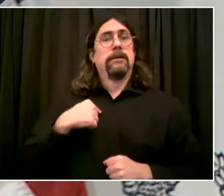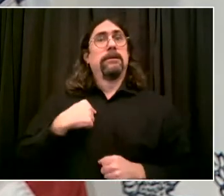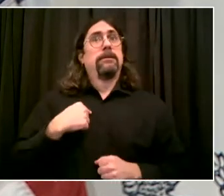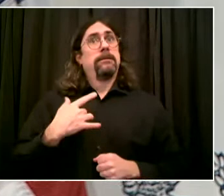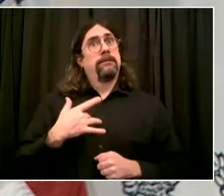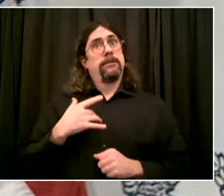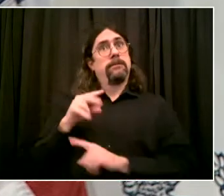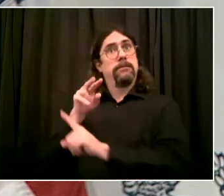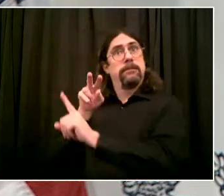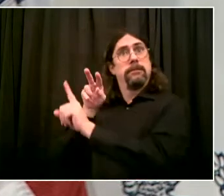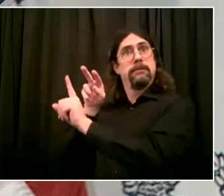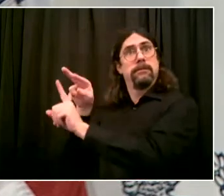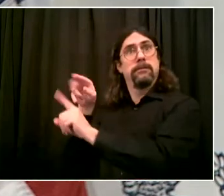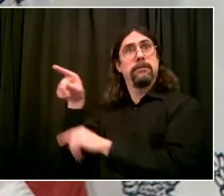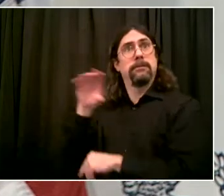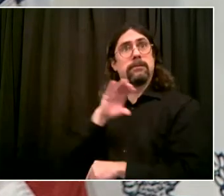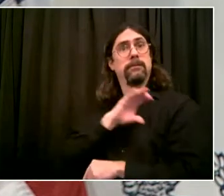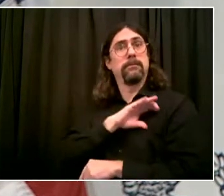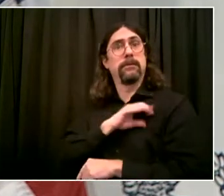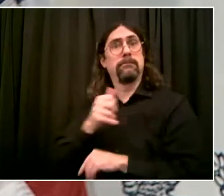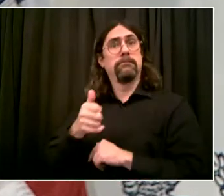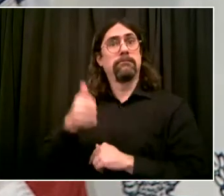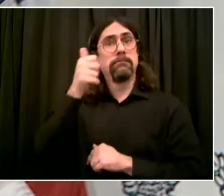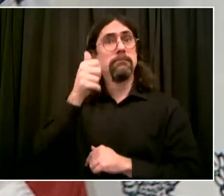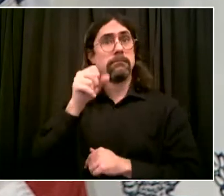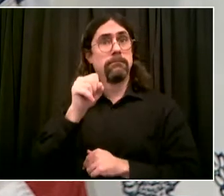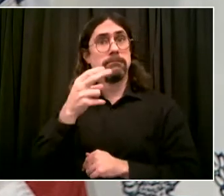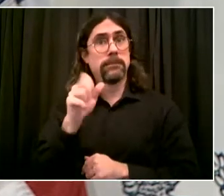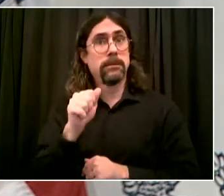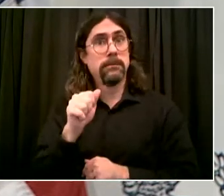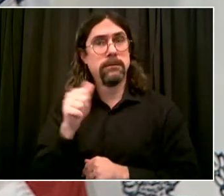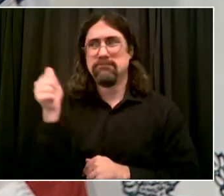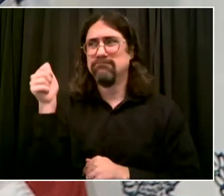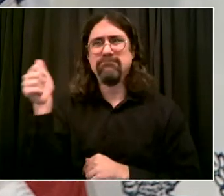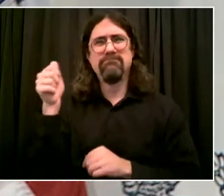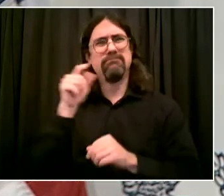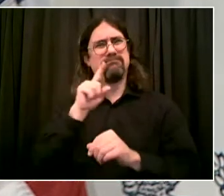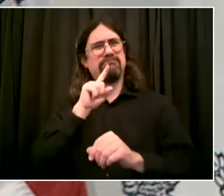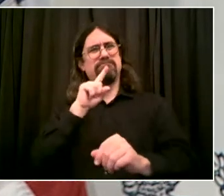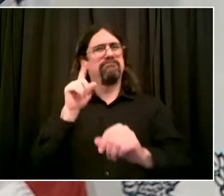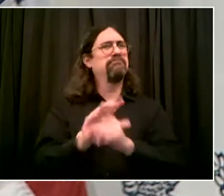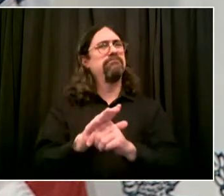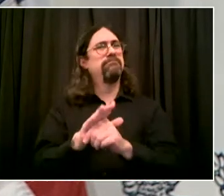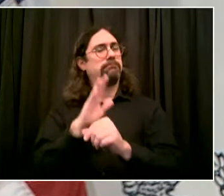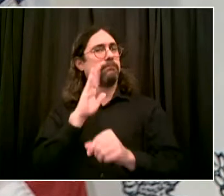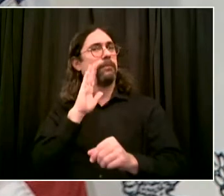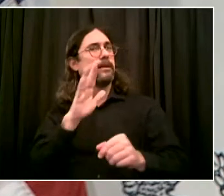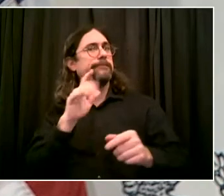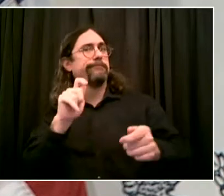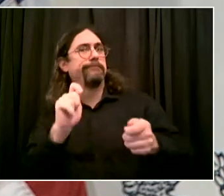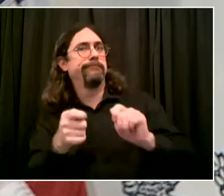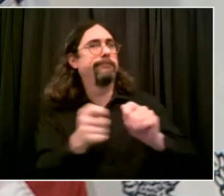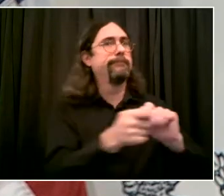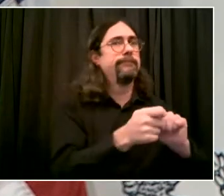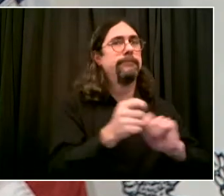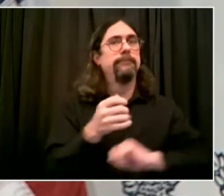COMMANDERS, THAT'S NEVEVER BEEN DONNE, THIS